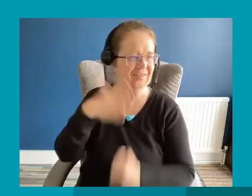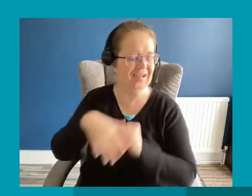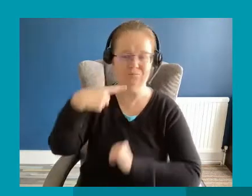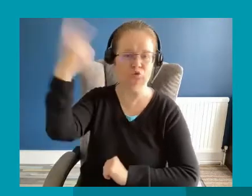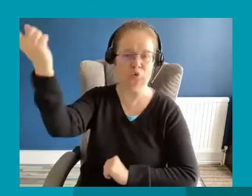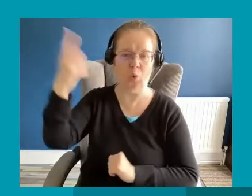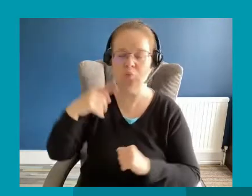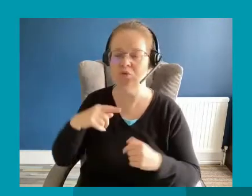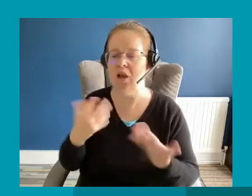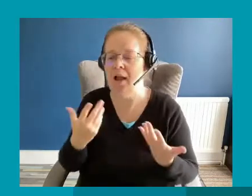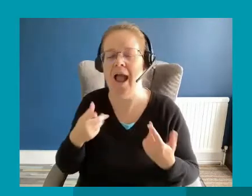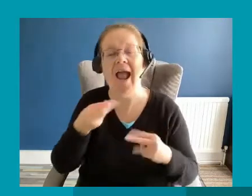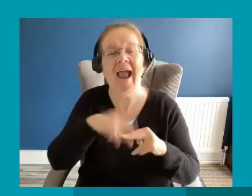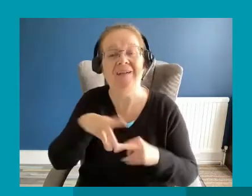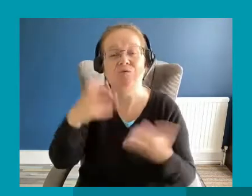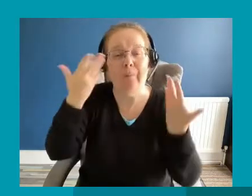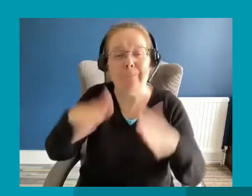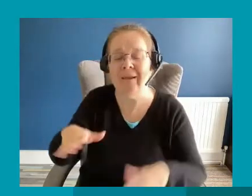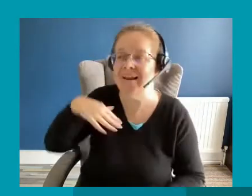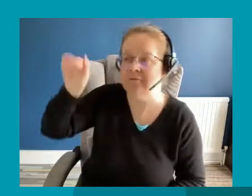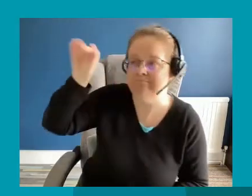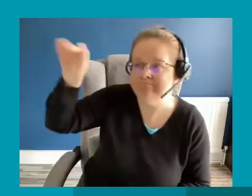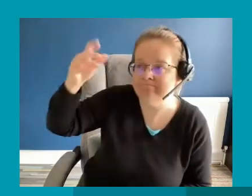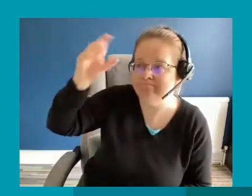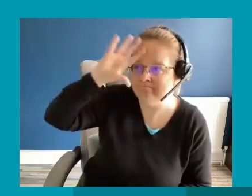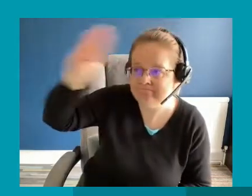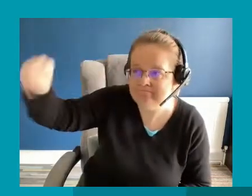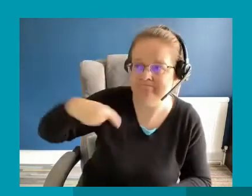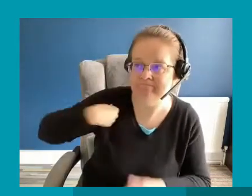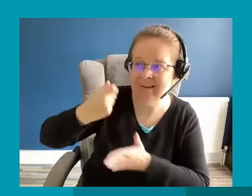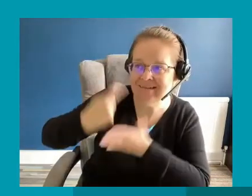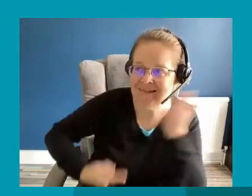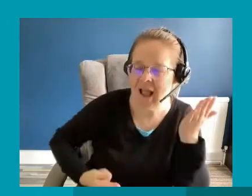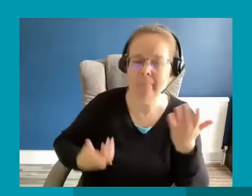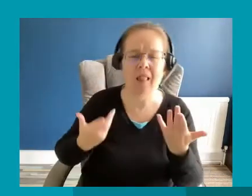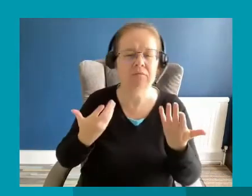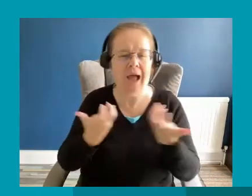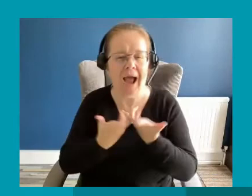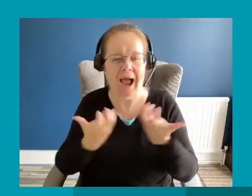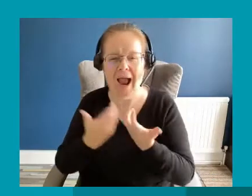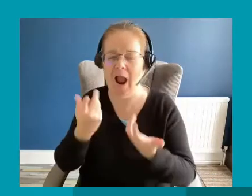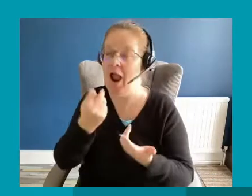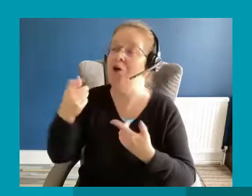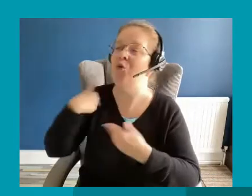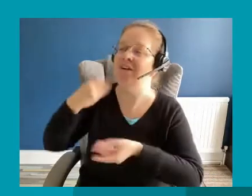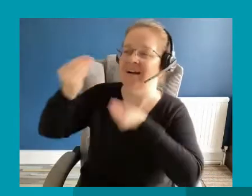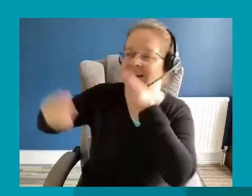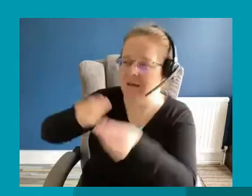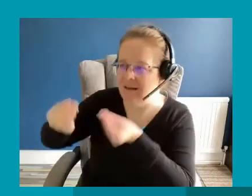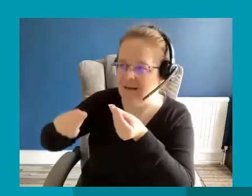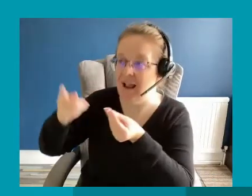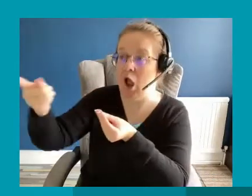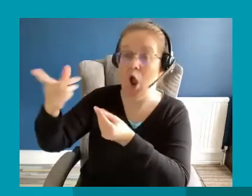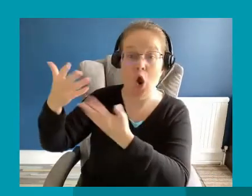But what approach did you take if you did, and how did you tell that story? What was the result and was it successful?